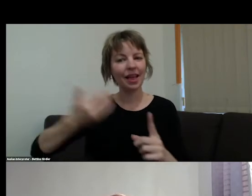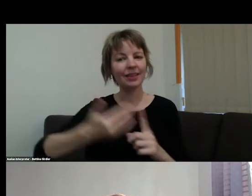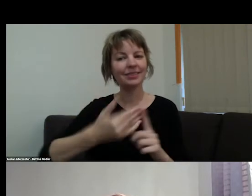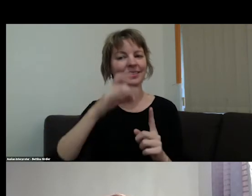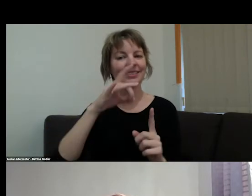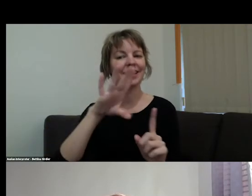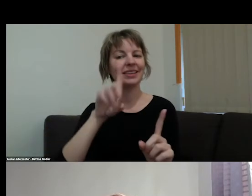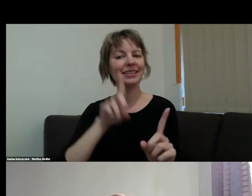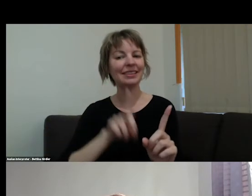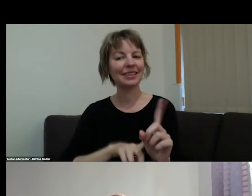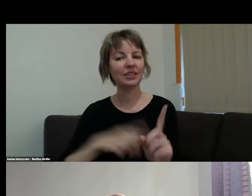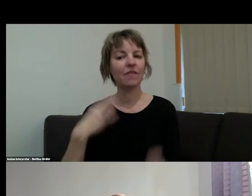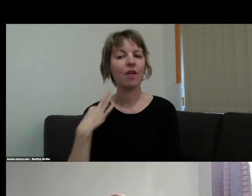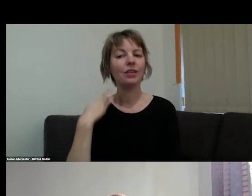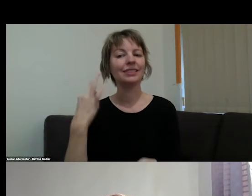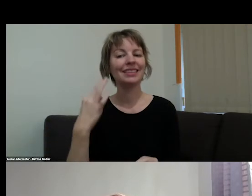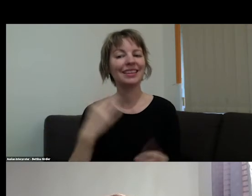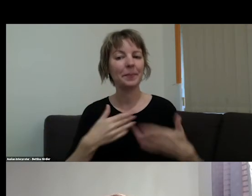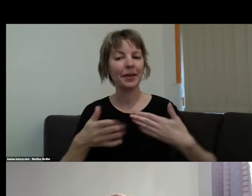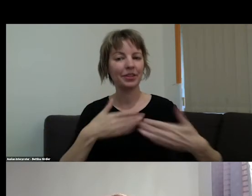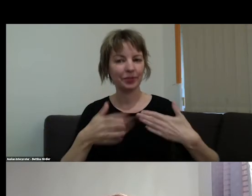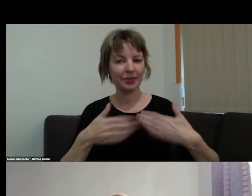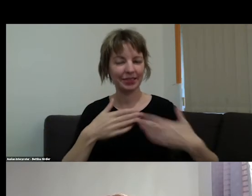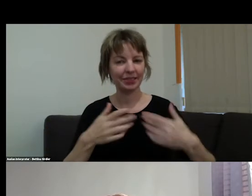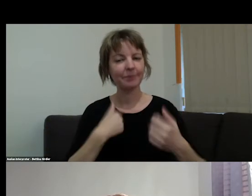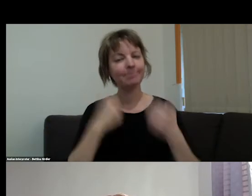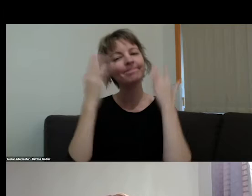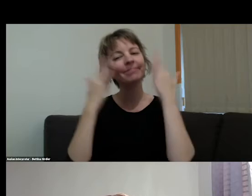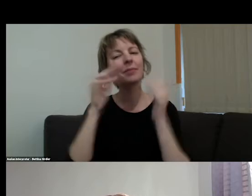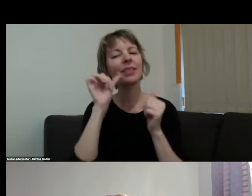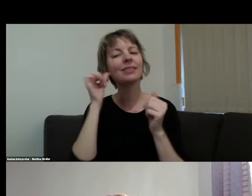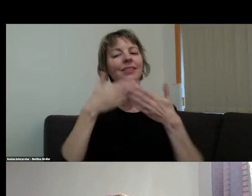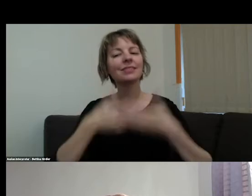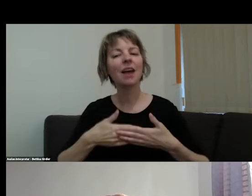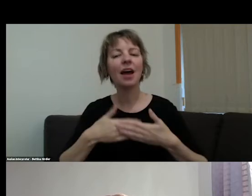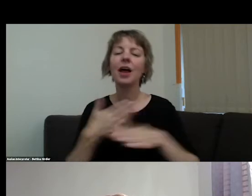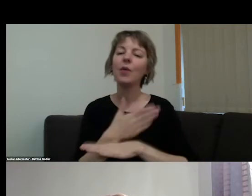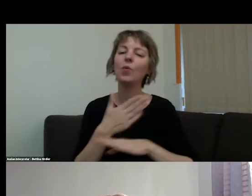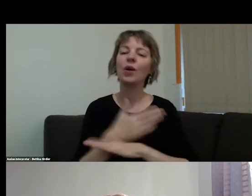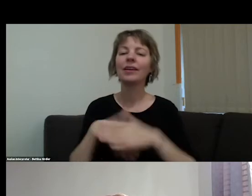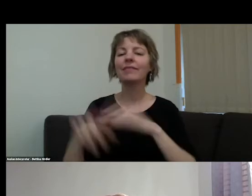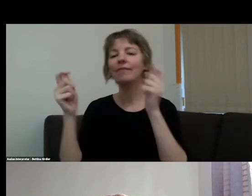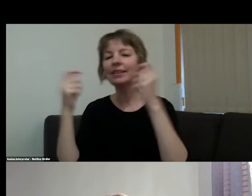in volunteer management and I was reflecting on this last night, working across festivals and galleries and the reason I care so deeply